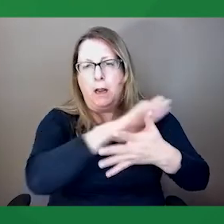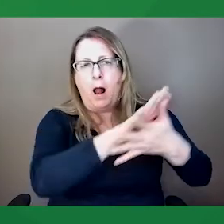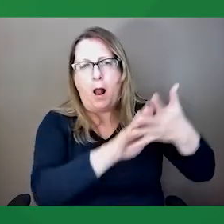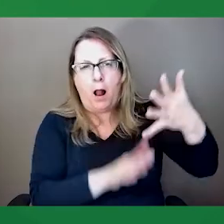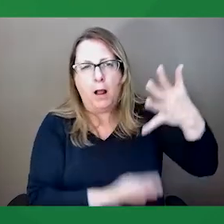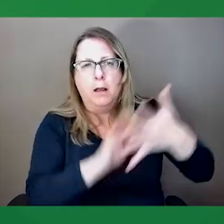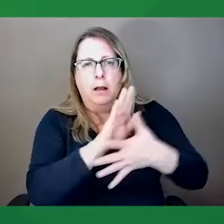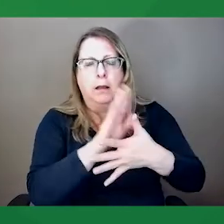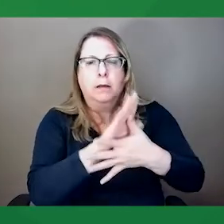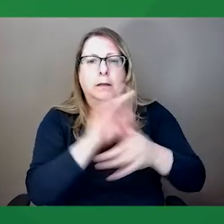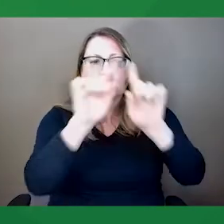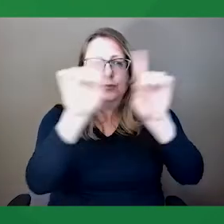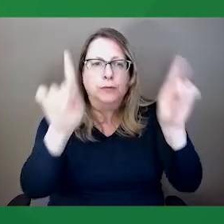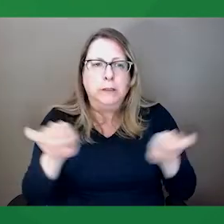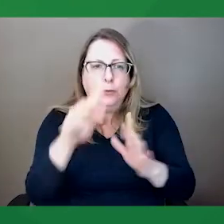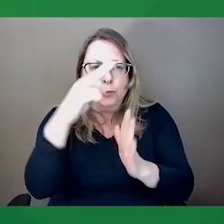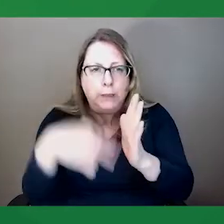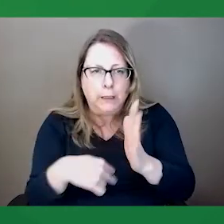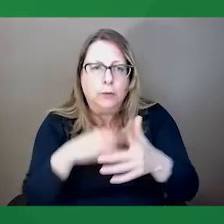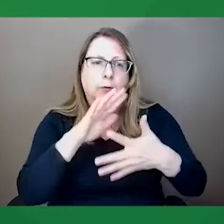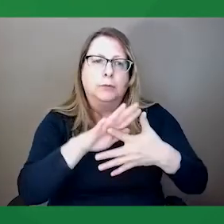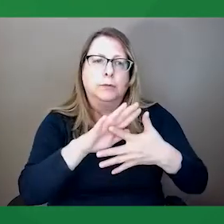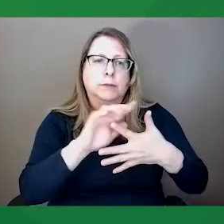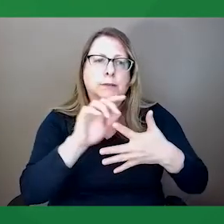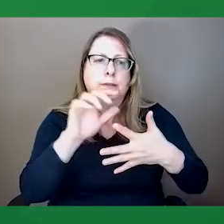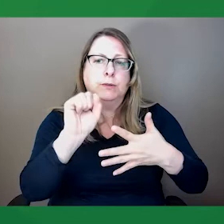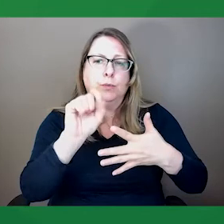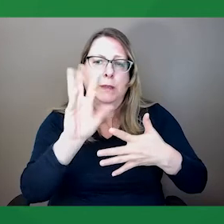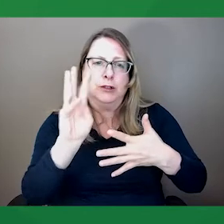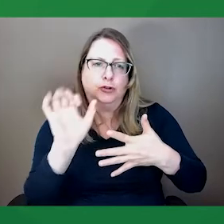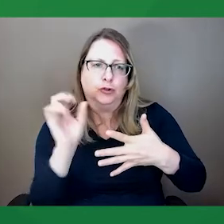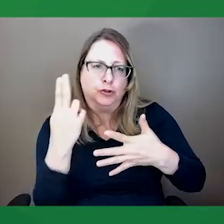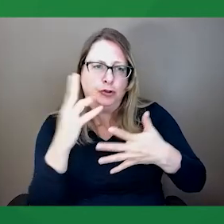is screen readers, switches, buttons, pencil,